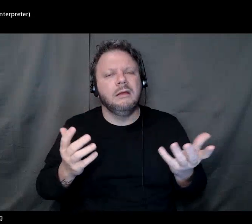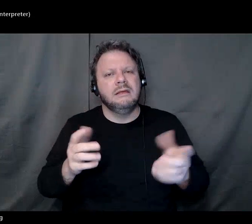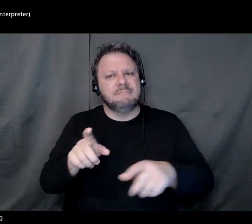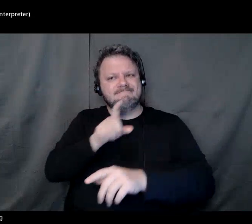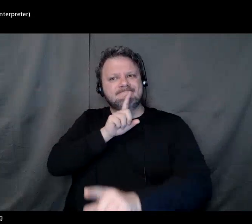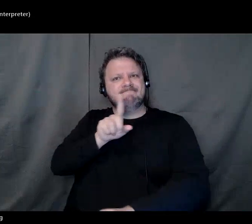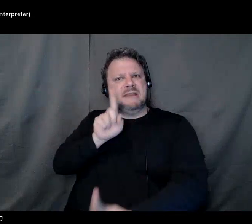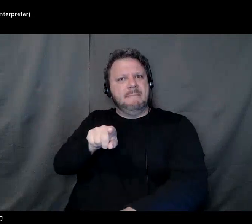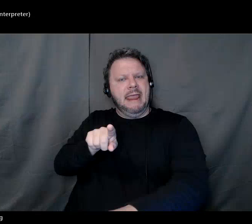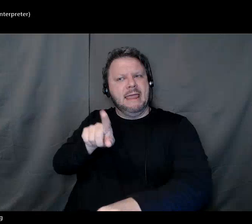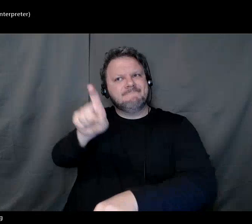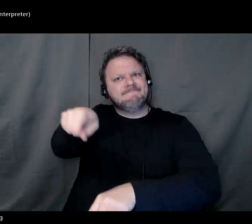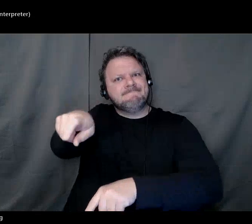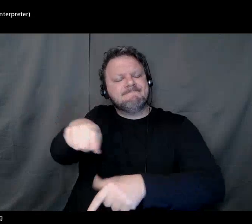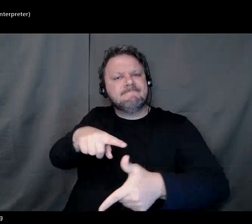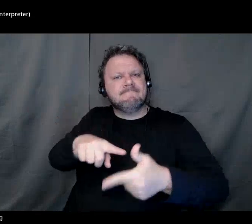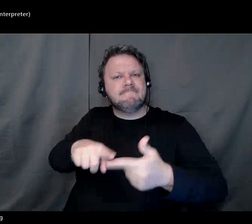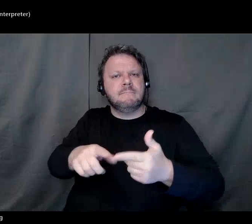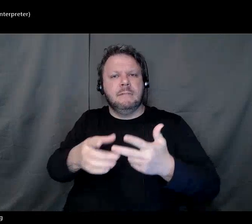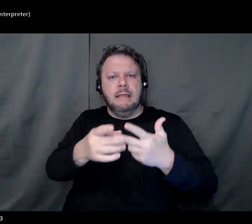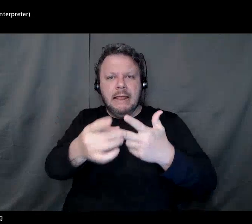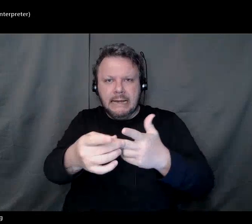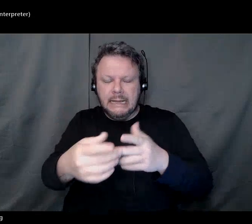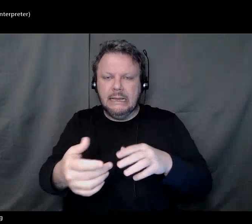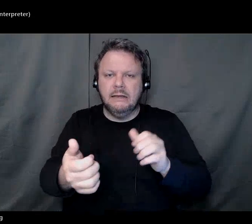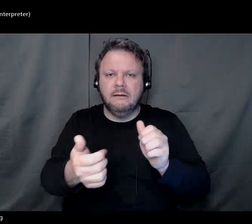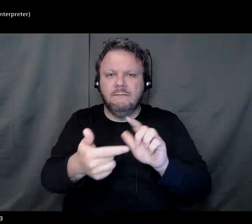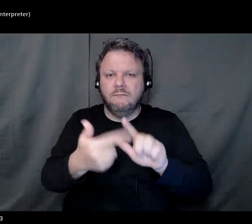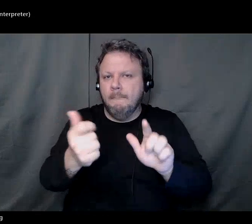Insist lead by example. Whatever you want to say.